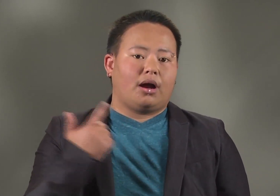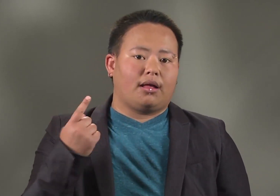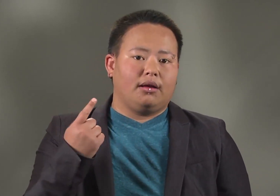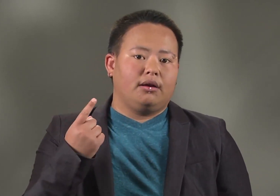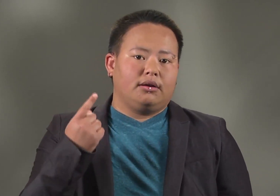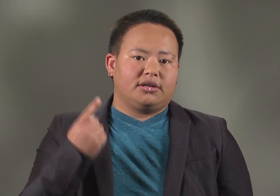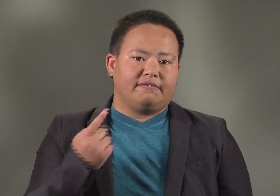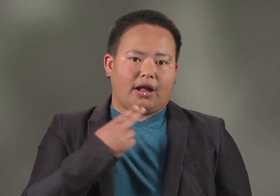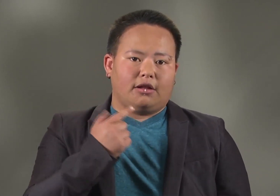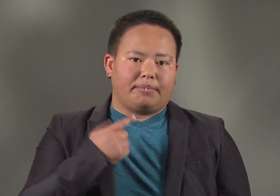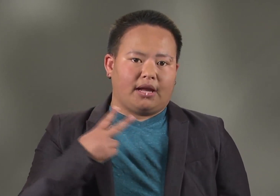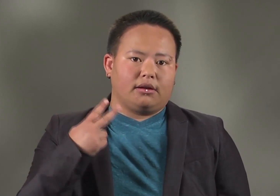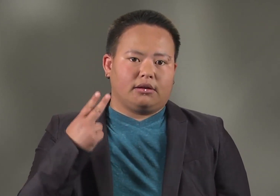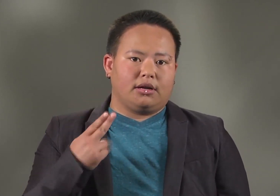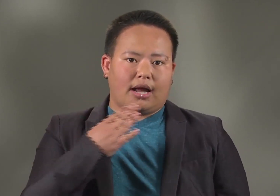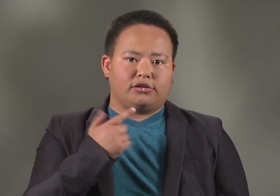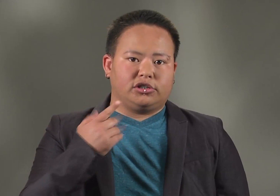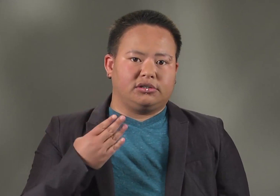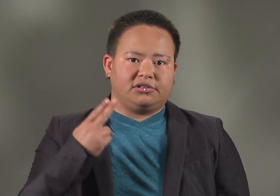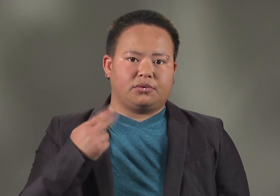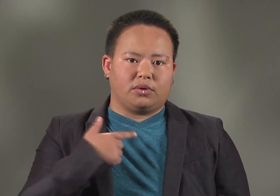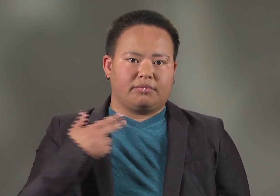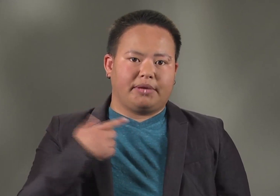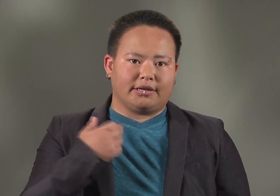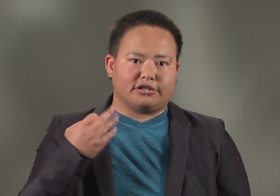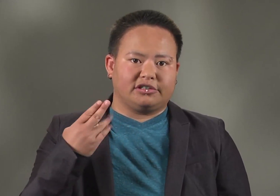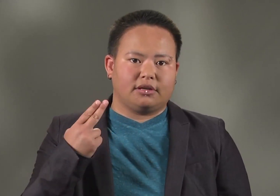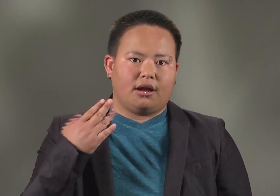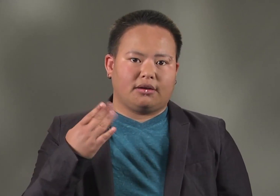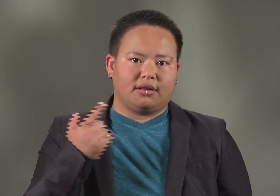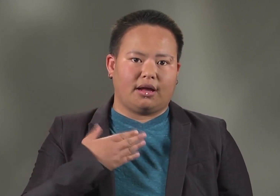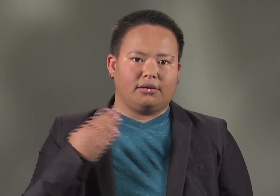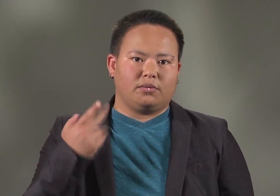While developing connections with peers online